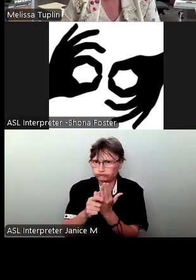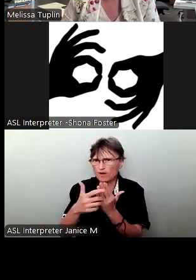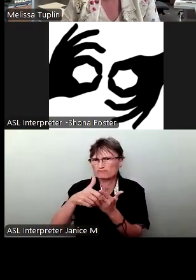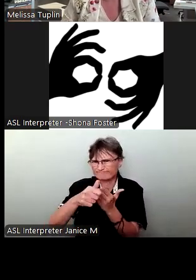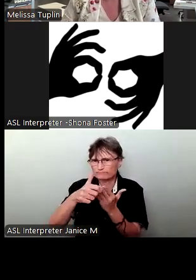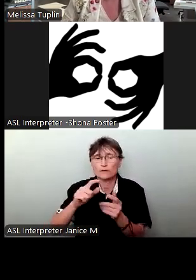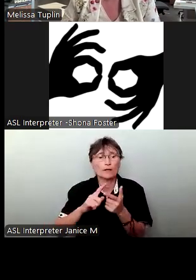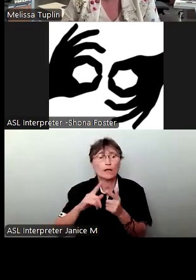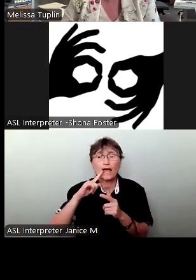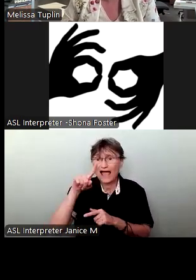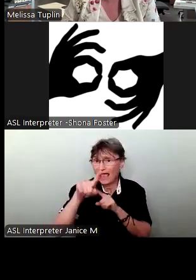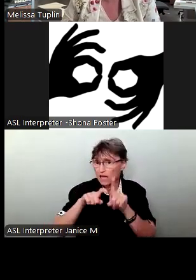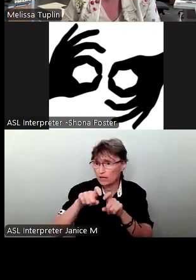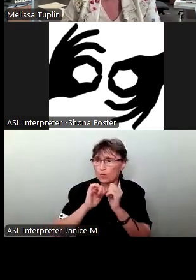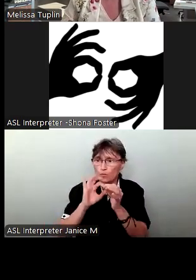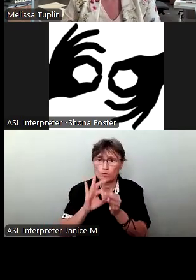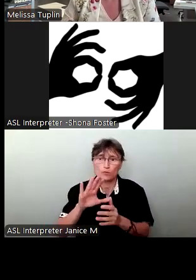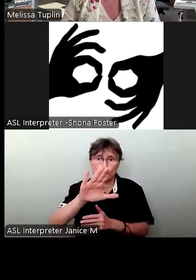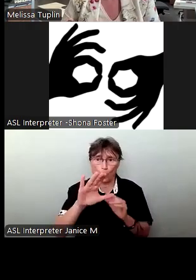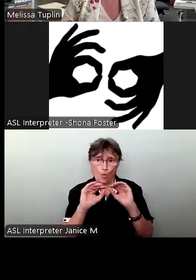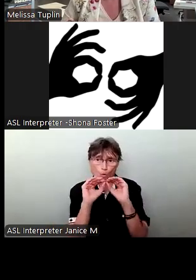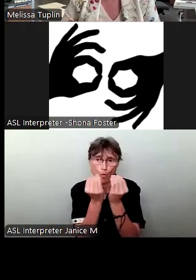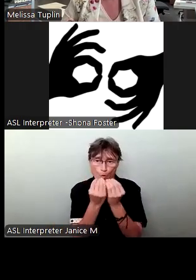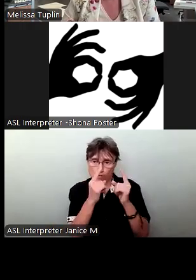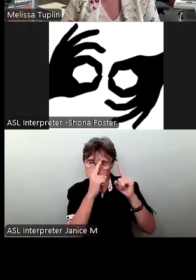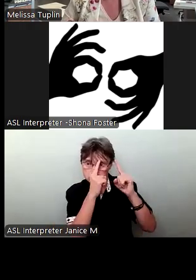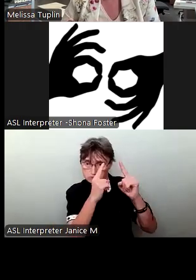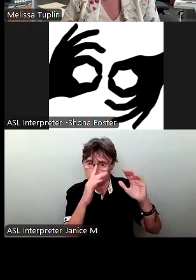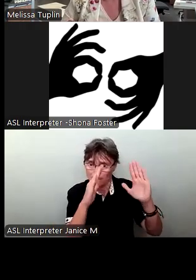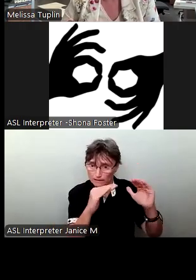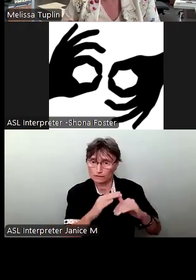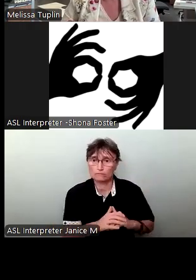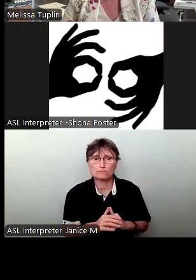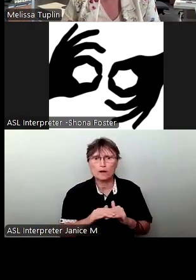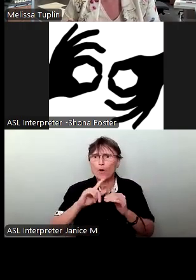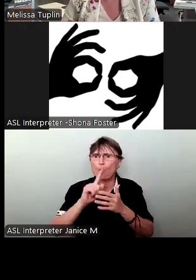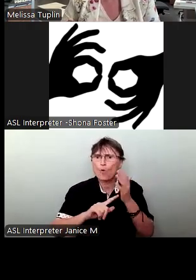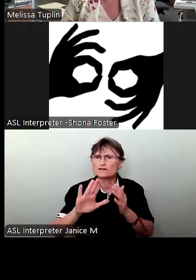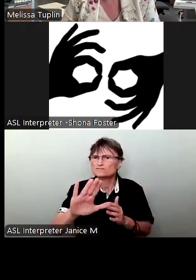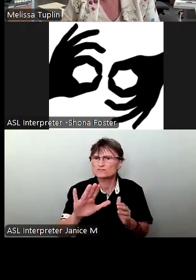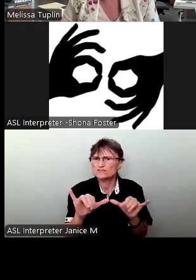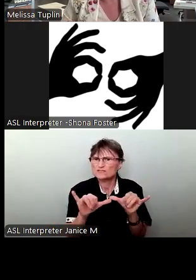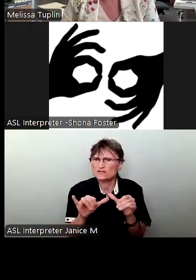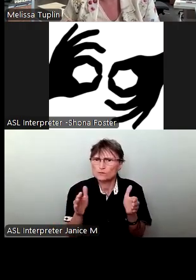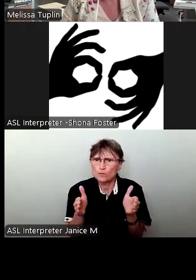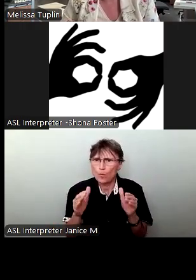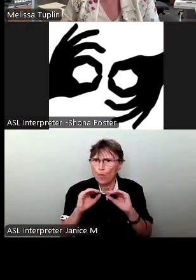your organizational mandate, the overall size of your operations, which we will use to determine